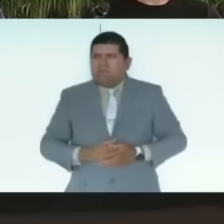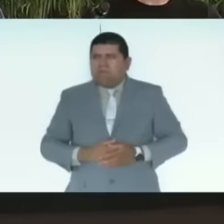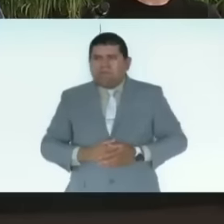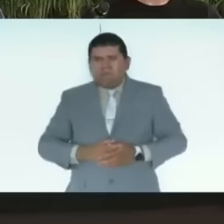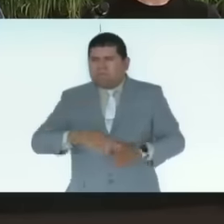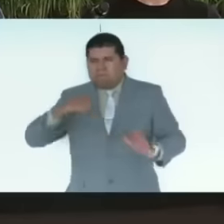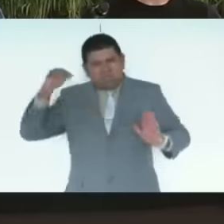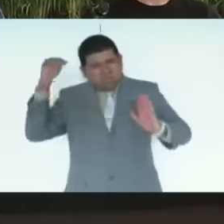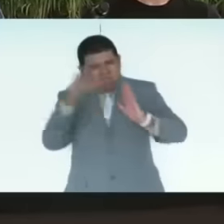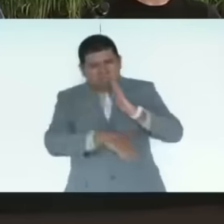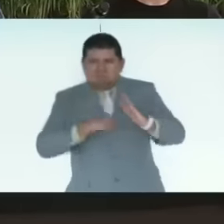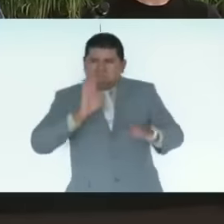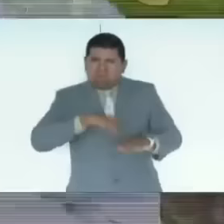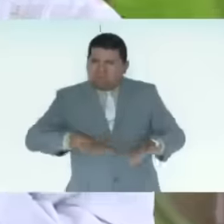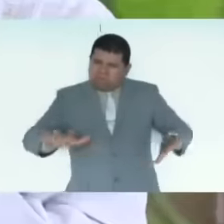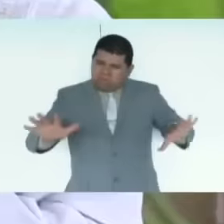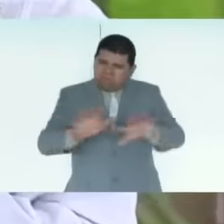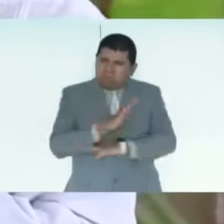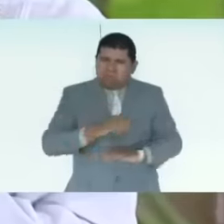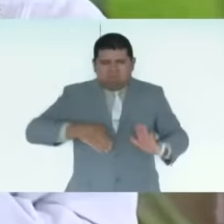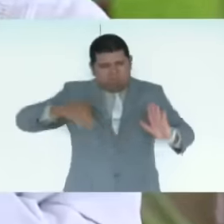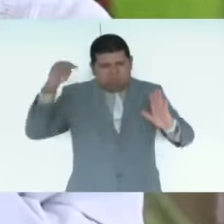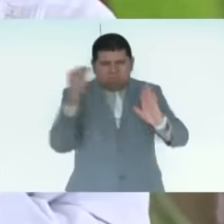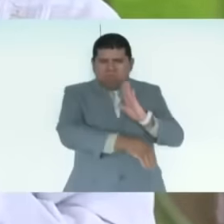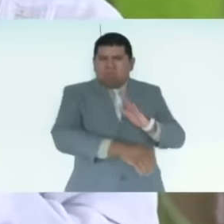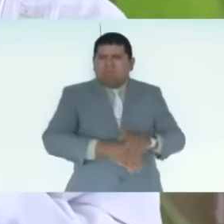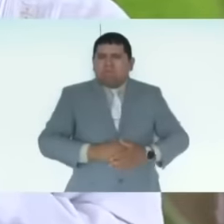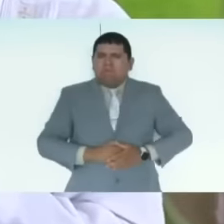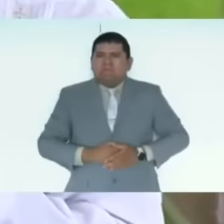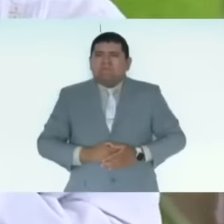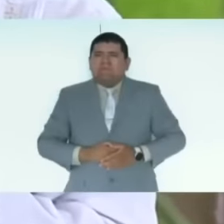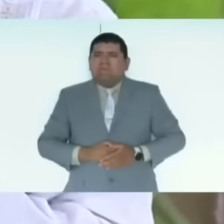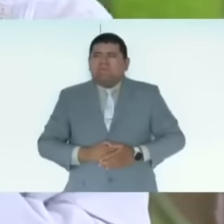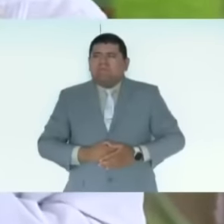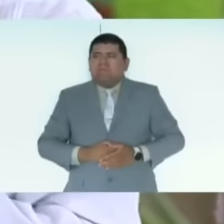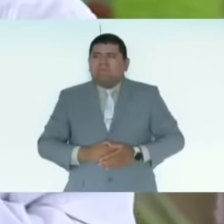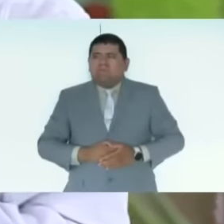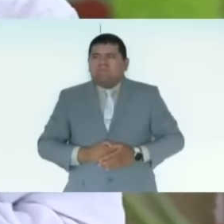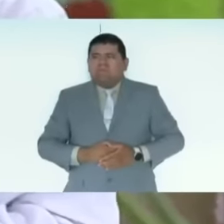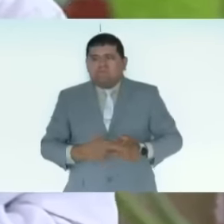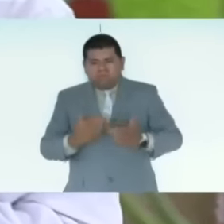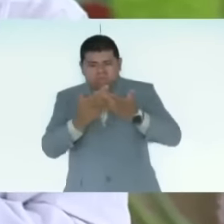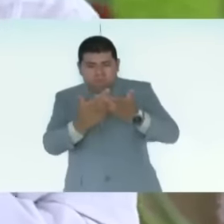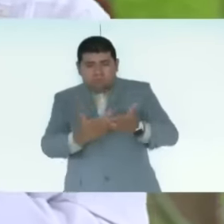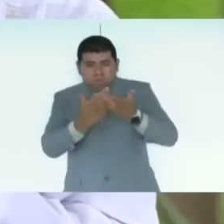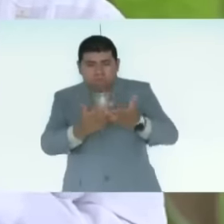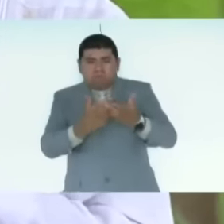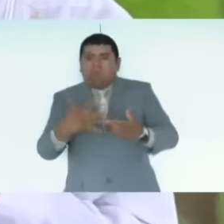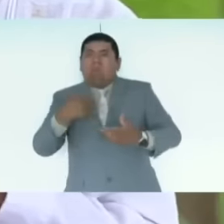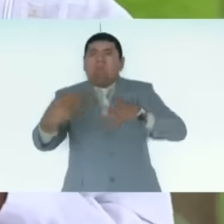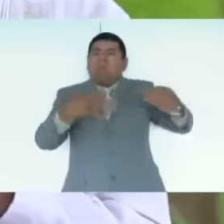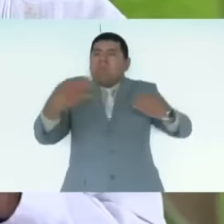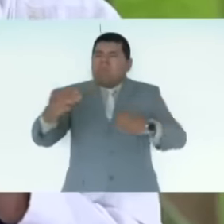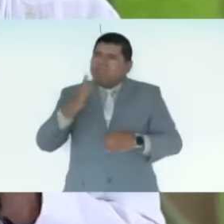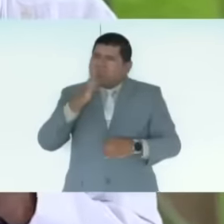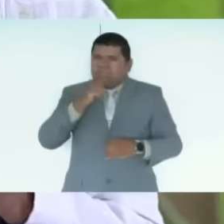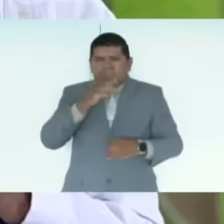that wealth is not contagious nor is it permeable